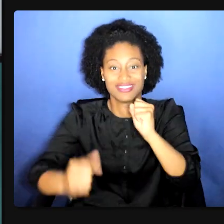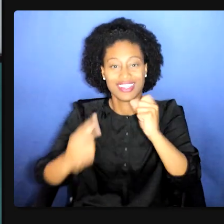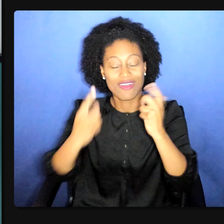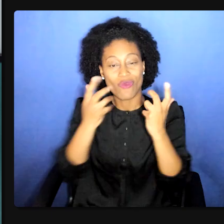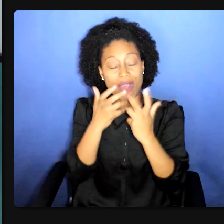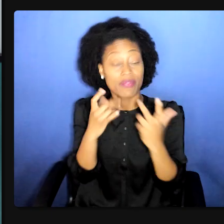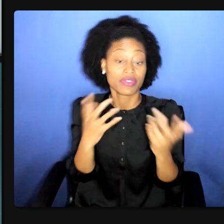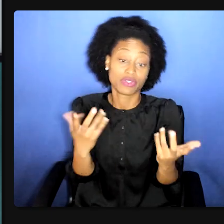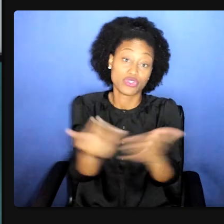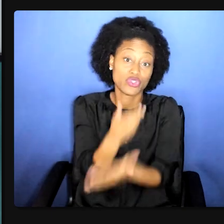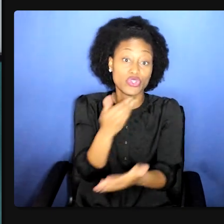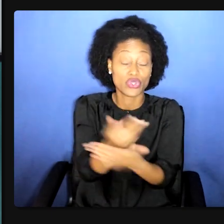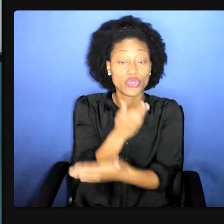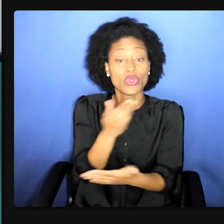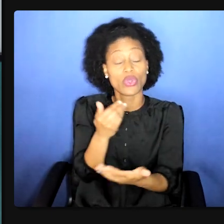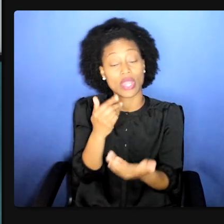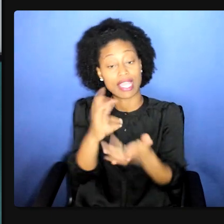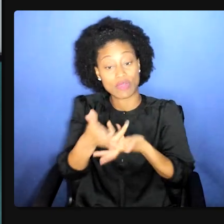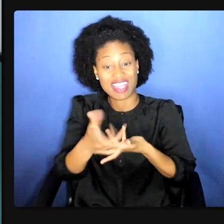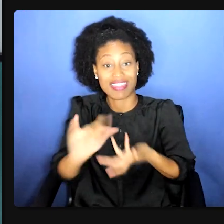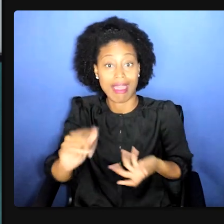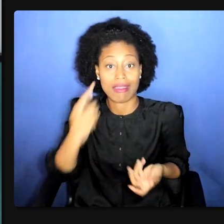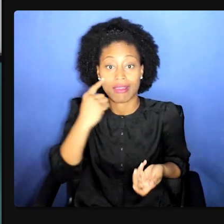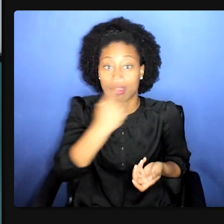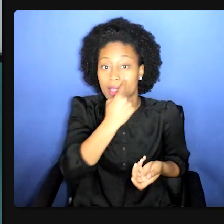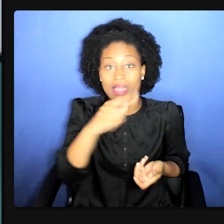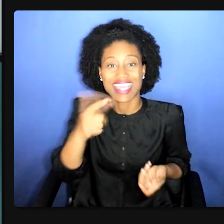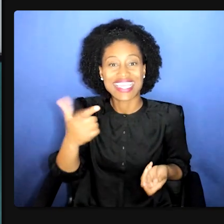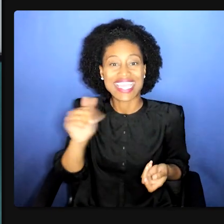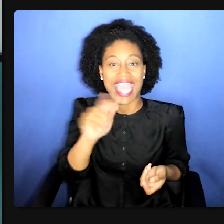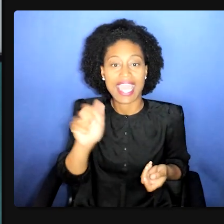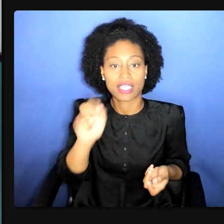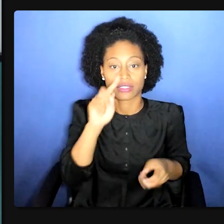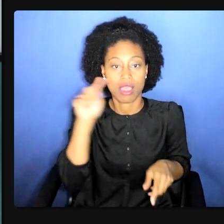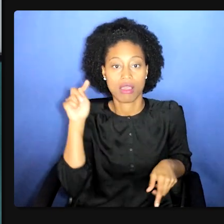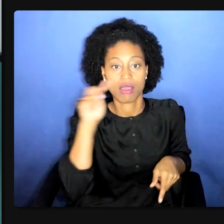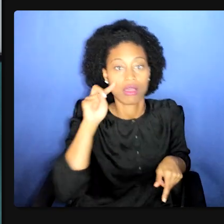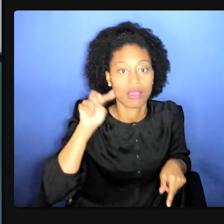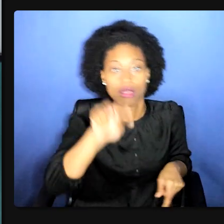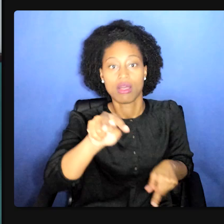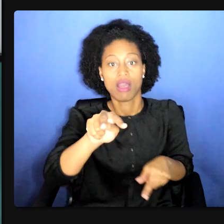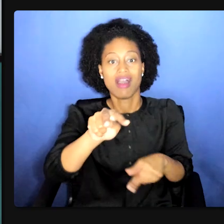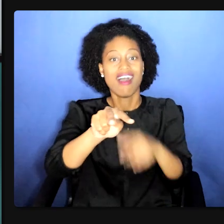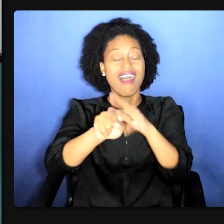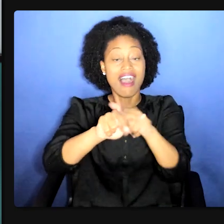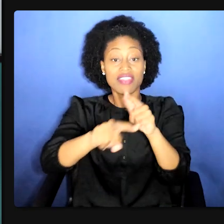interactions like gaze targeting where you have or you look at an object and then you can also with